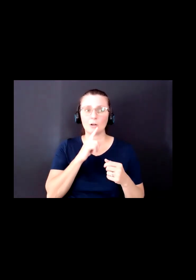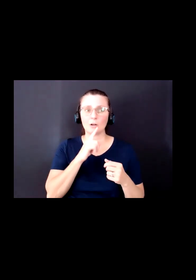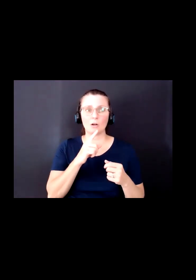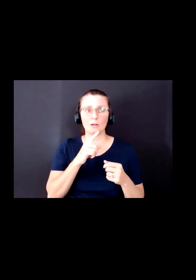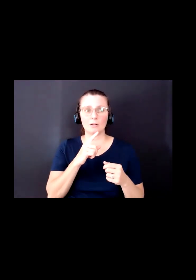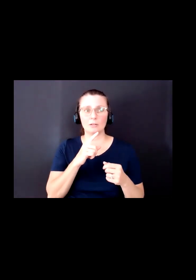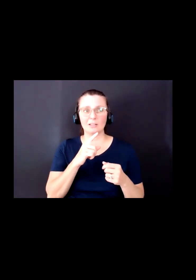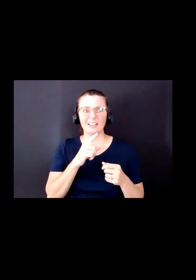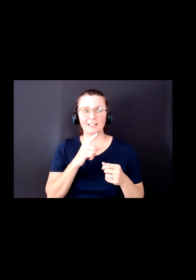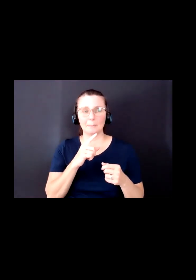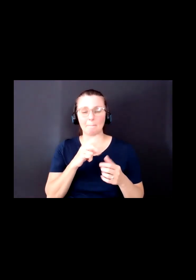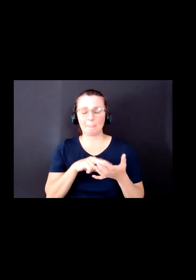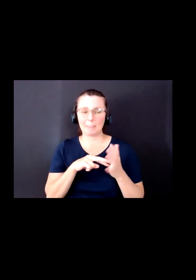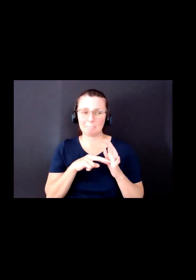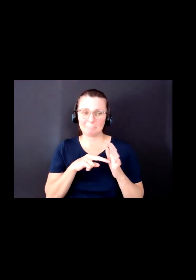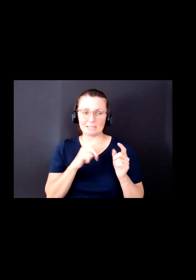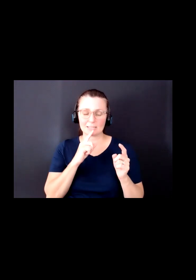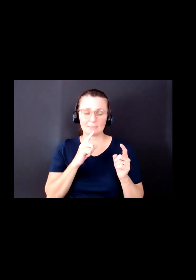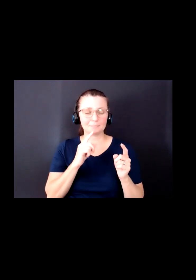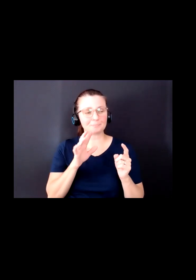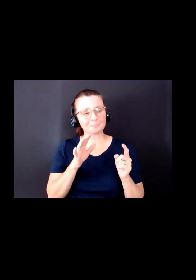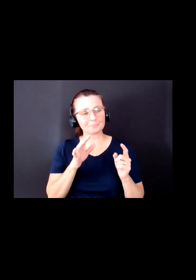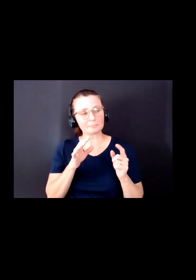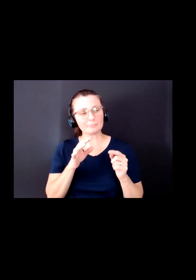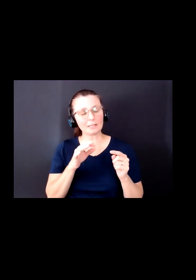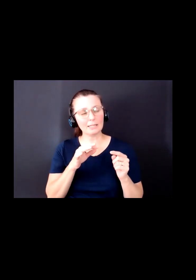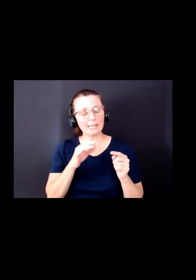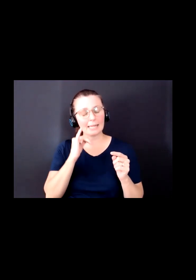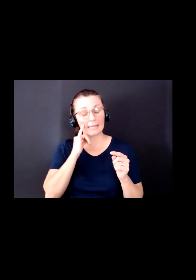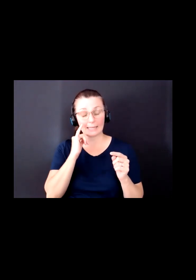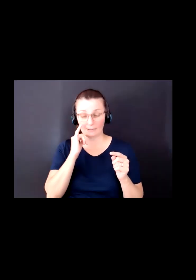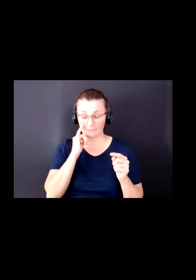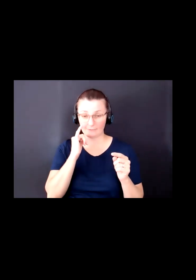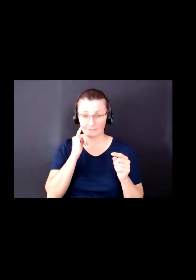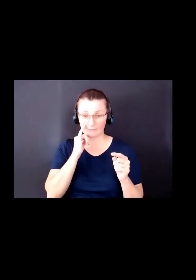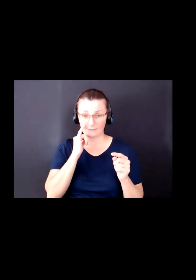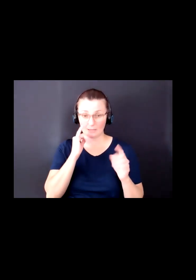expense. So if a particular, if providing a particular auxiliary aid or